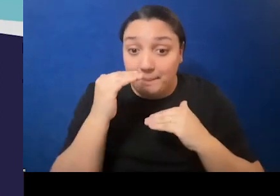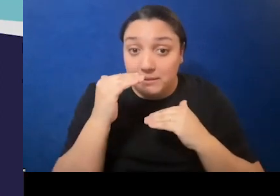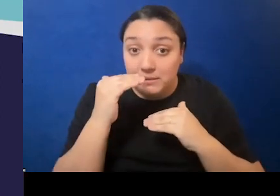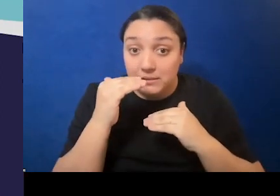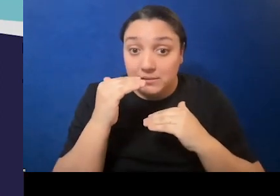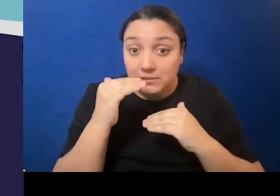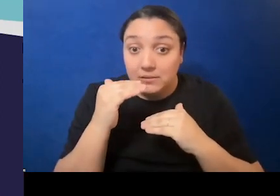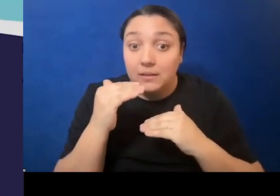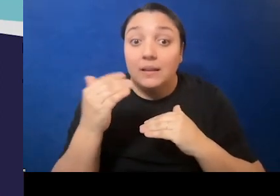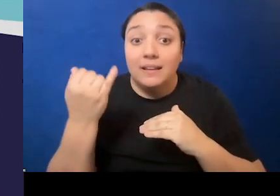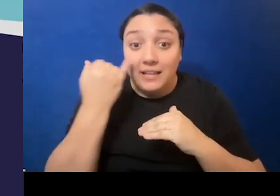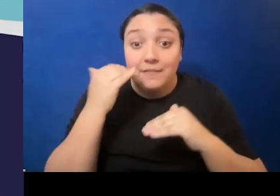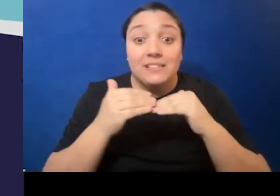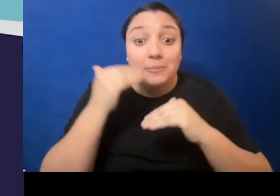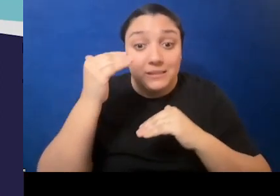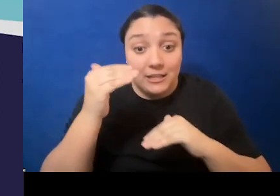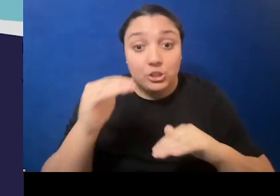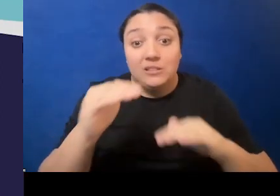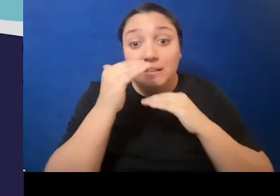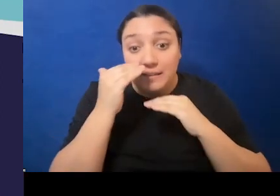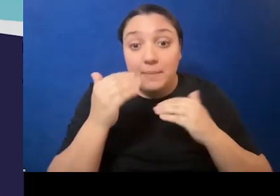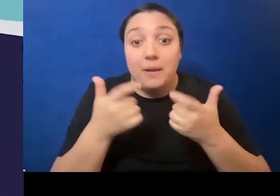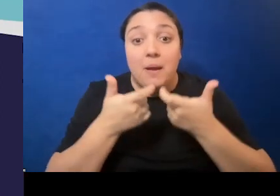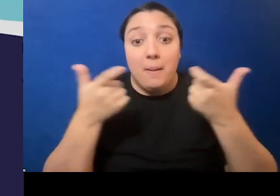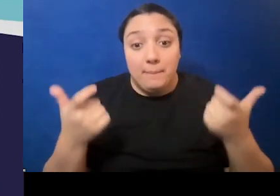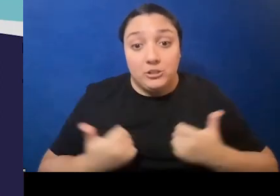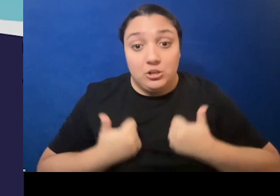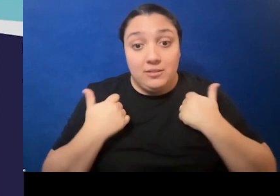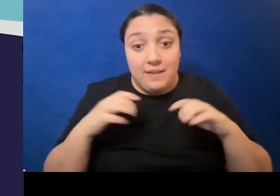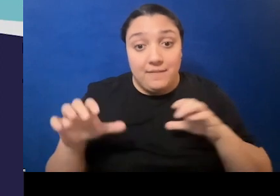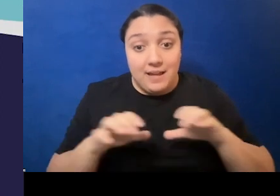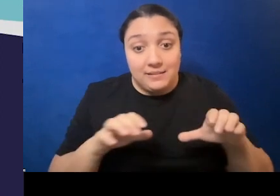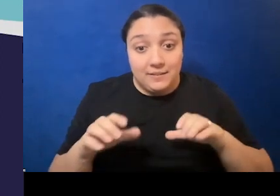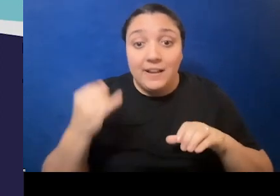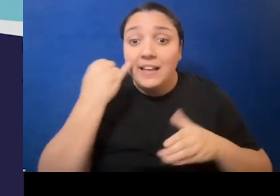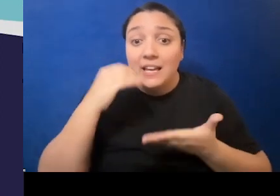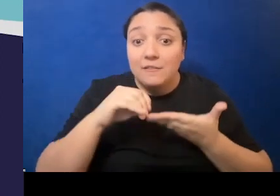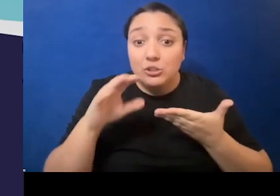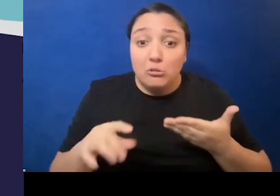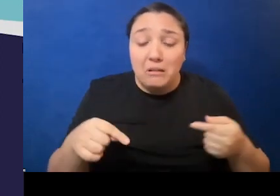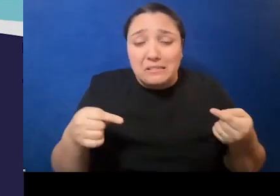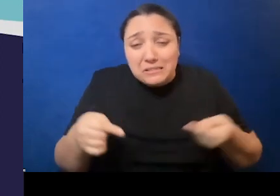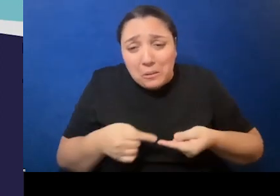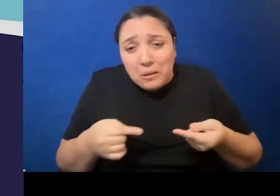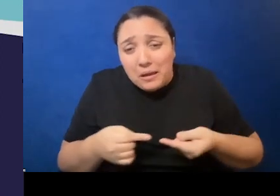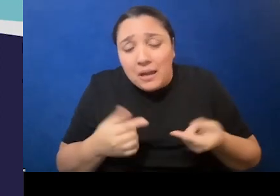LOT OF QUESTIONS, DOES THIS ANXIETY SUBSTANTIALLY LIMIT A MAJOR LIFE ACTIVITY. IF THE STUDENT IS COMING TO